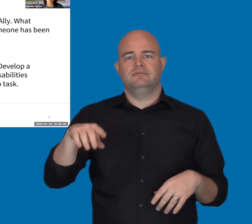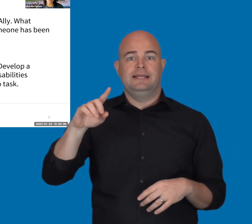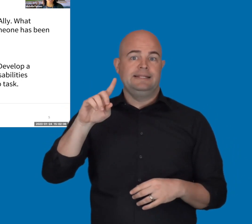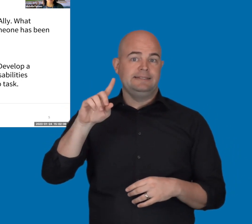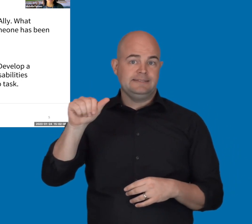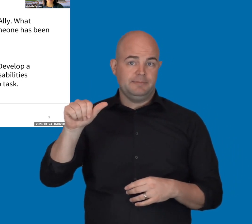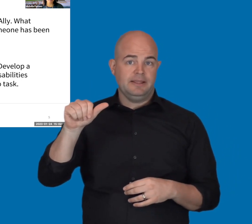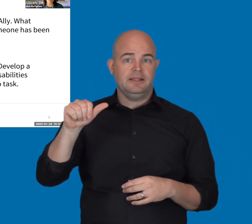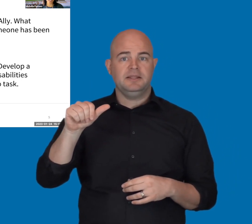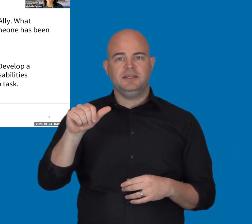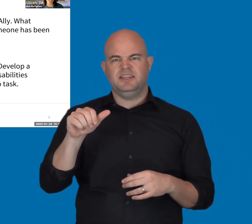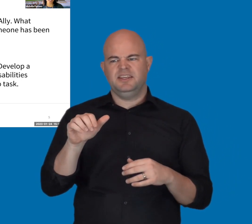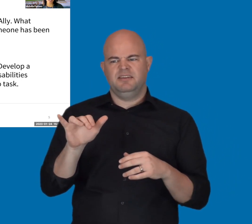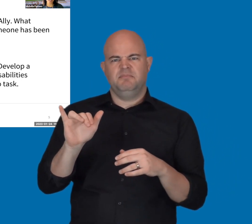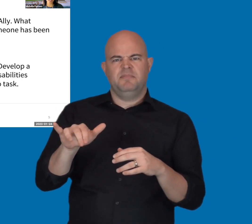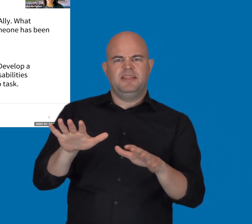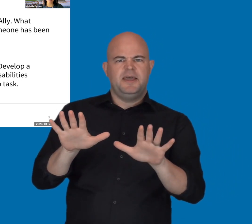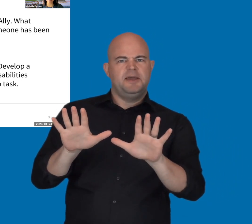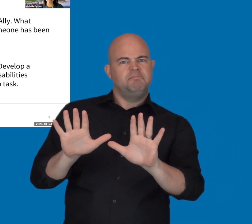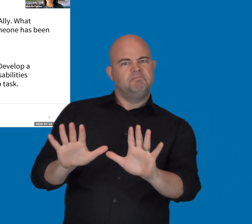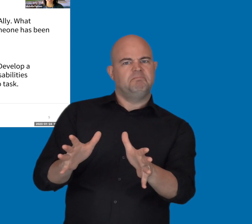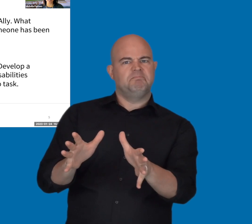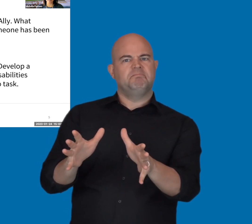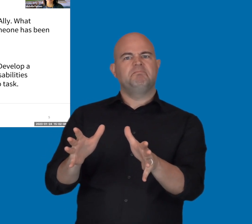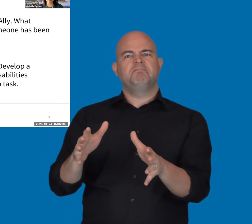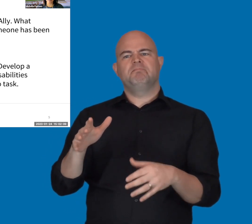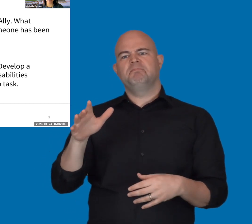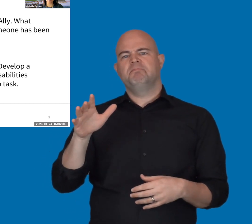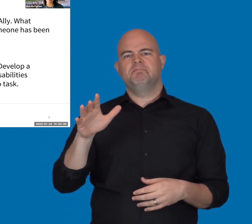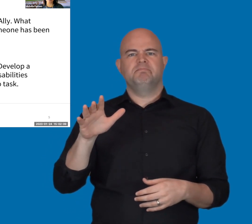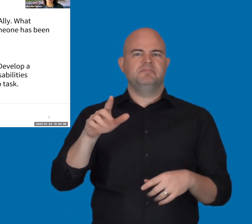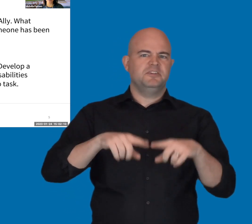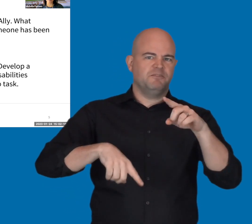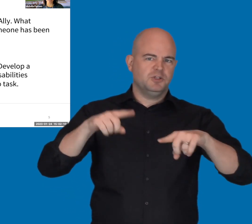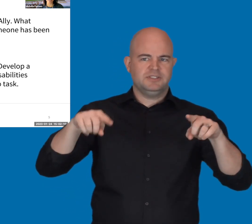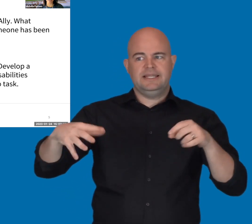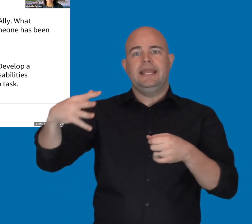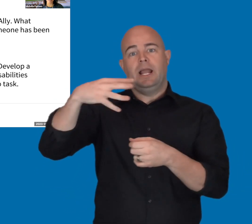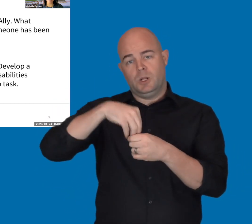Ours, this is just what worked for us